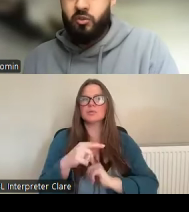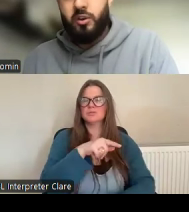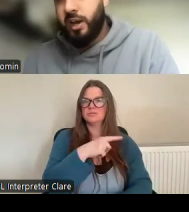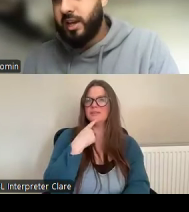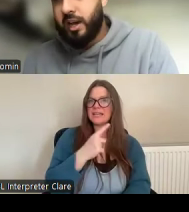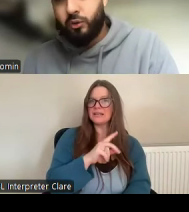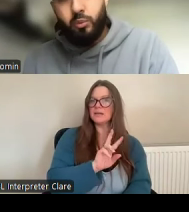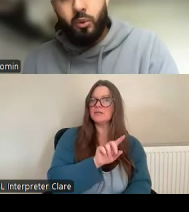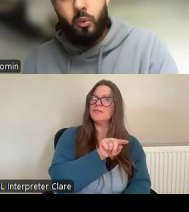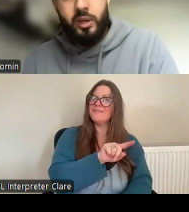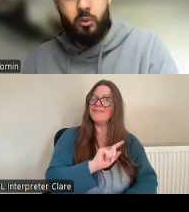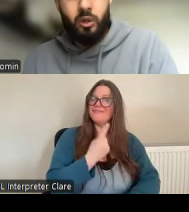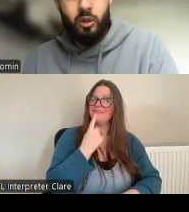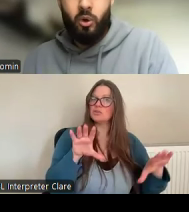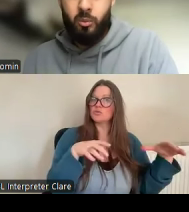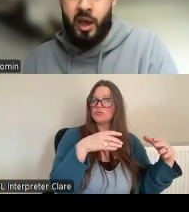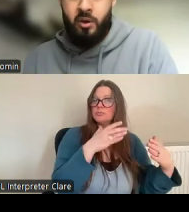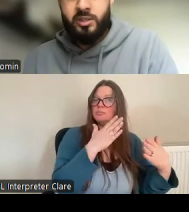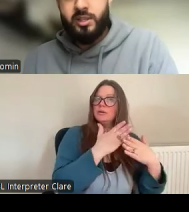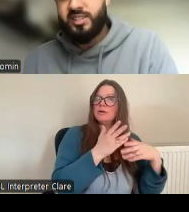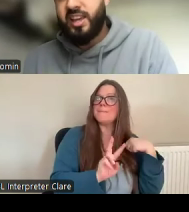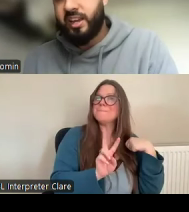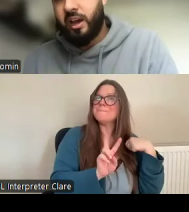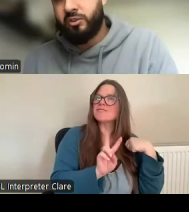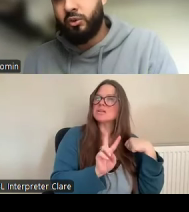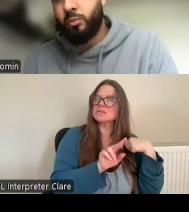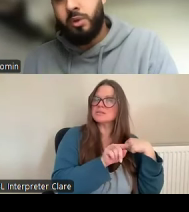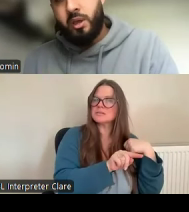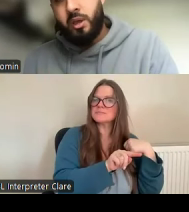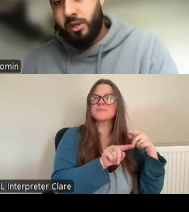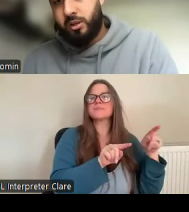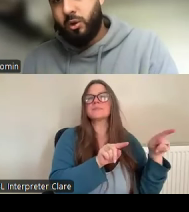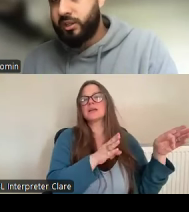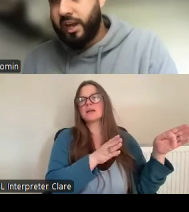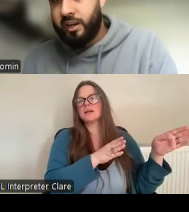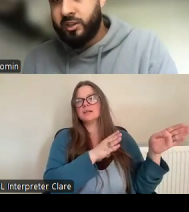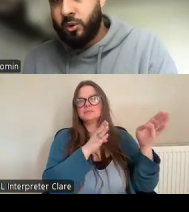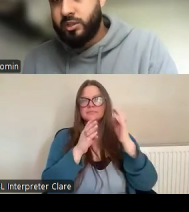The first ad group we will call parents. The second ad group we'll call dinosaurs.